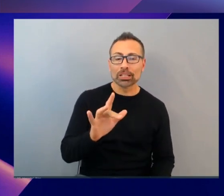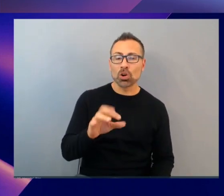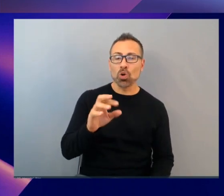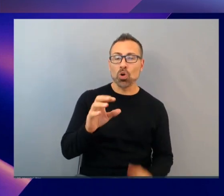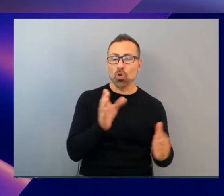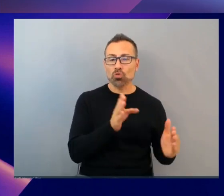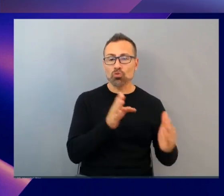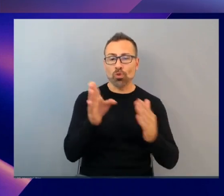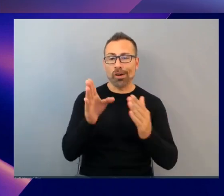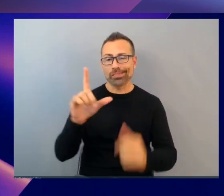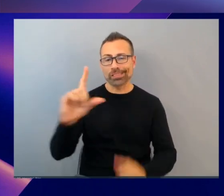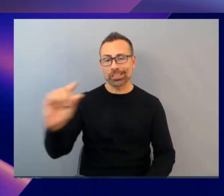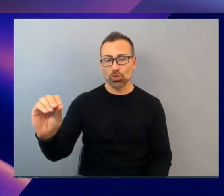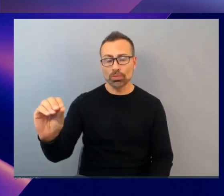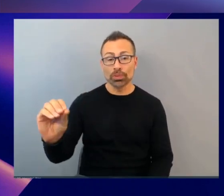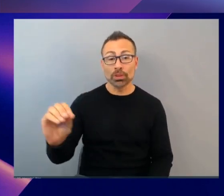And there's someone else, AWS Lucassam?